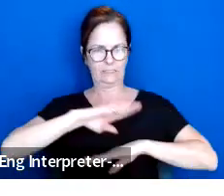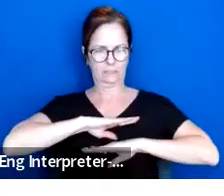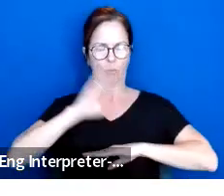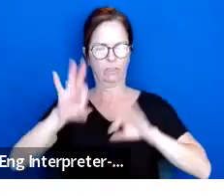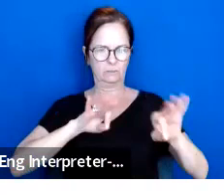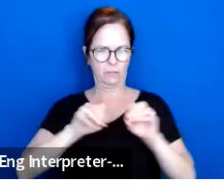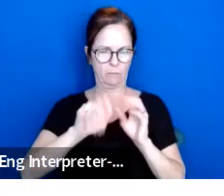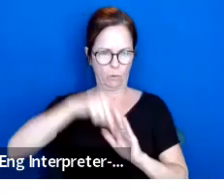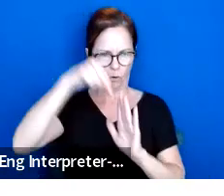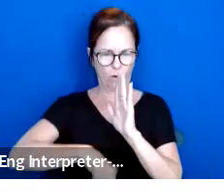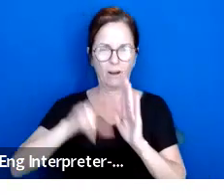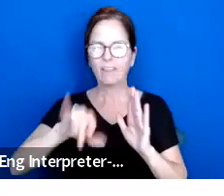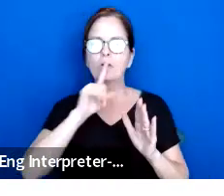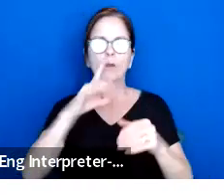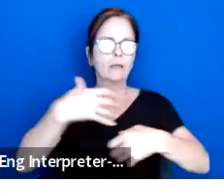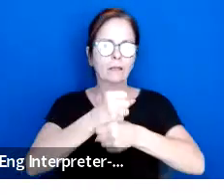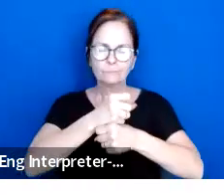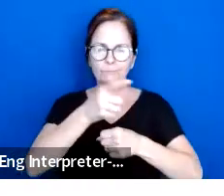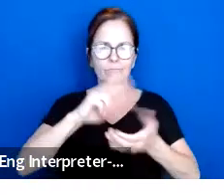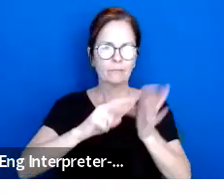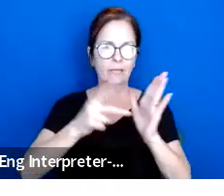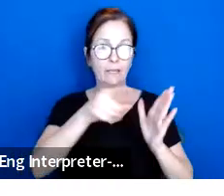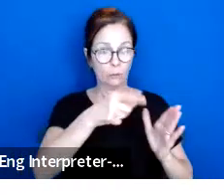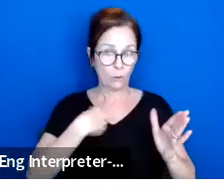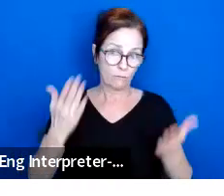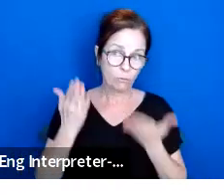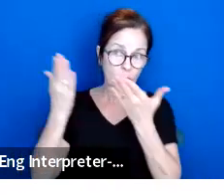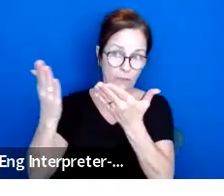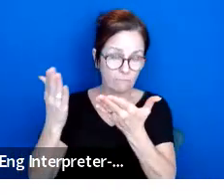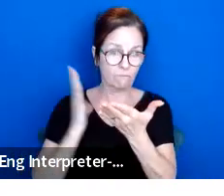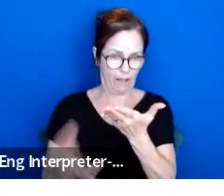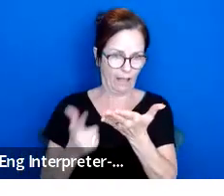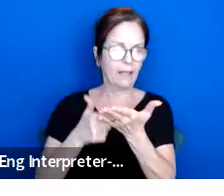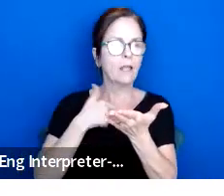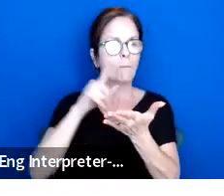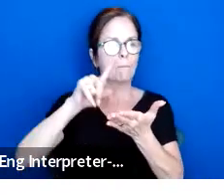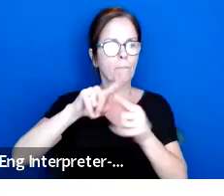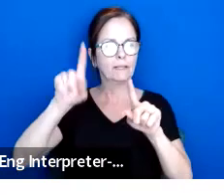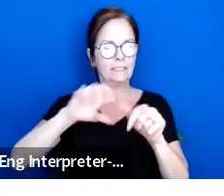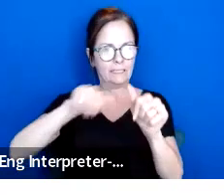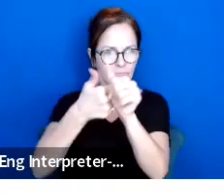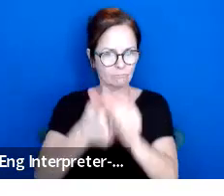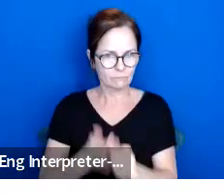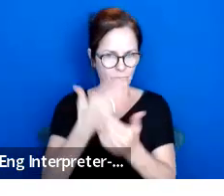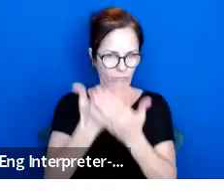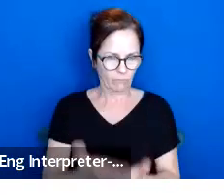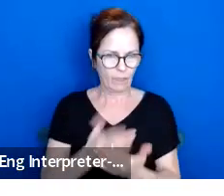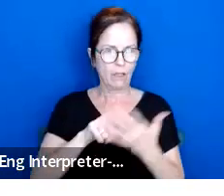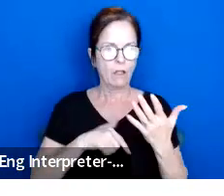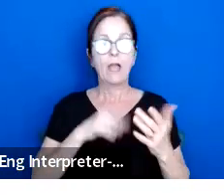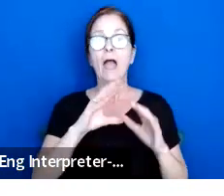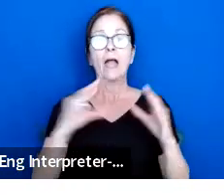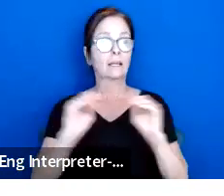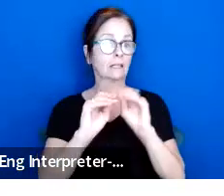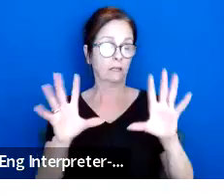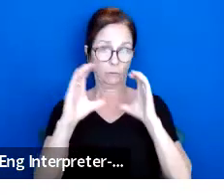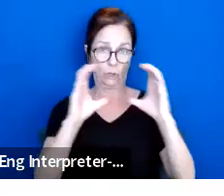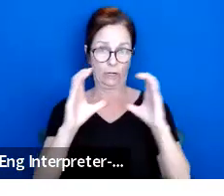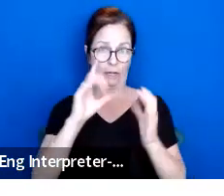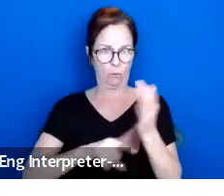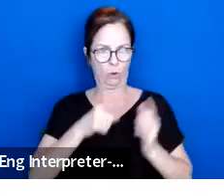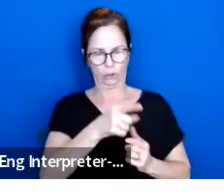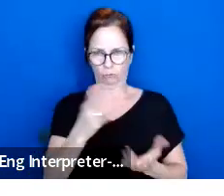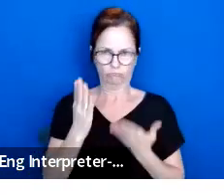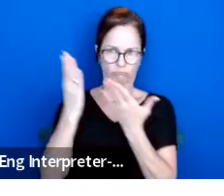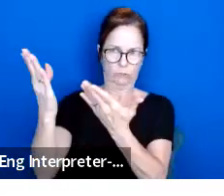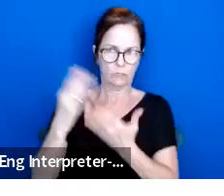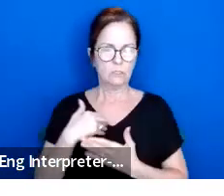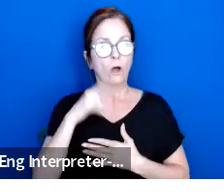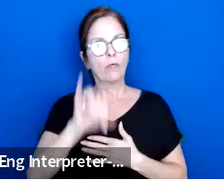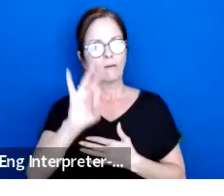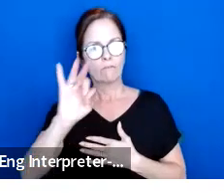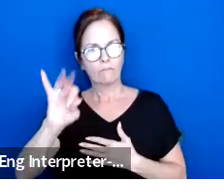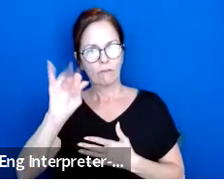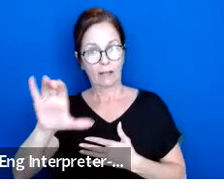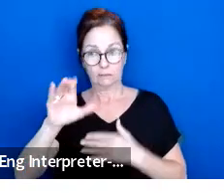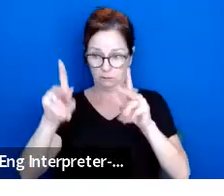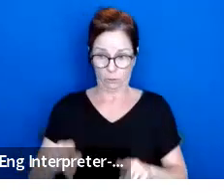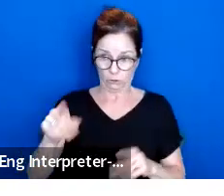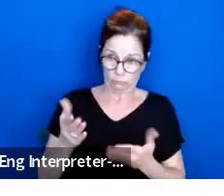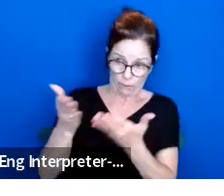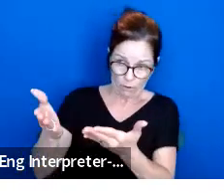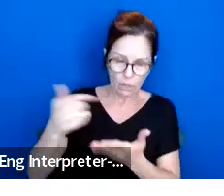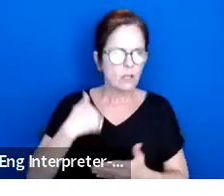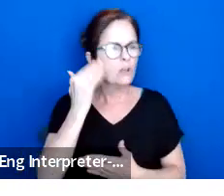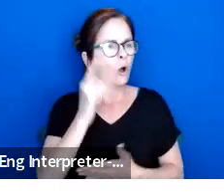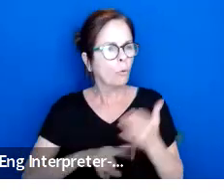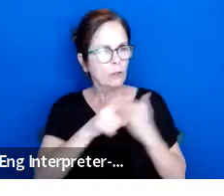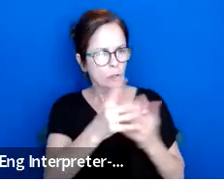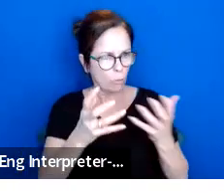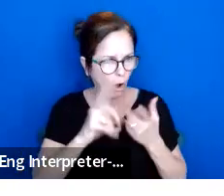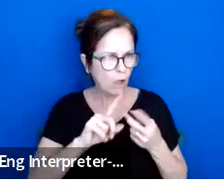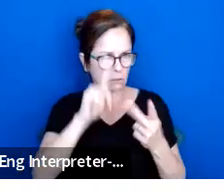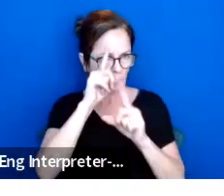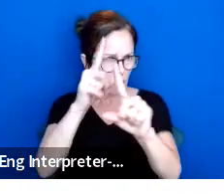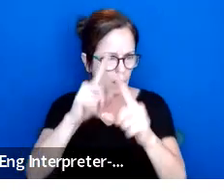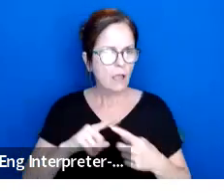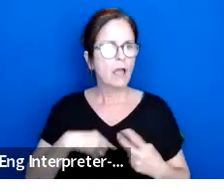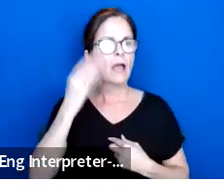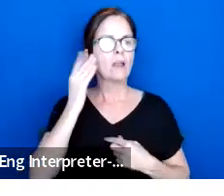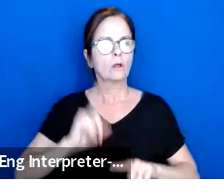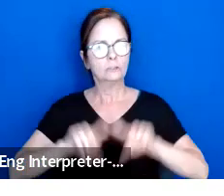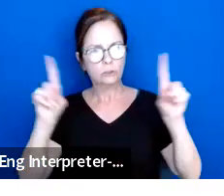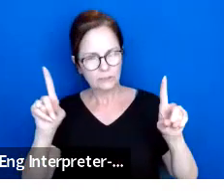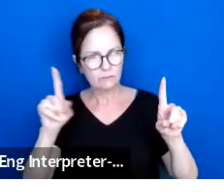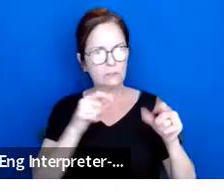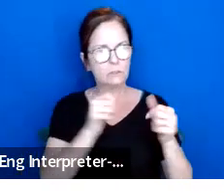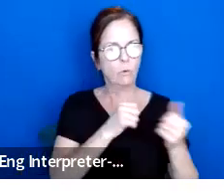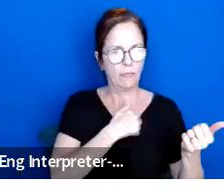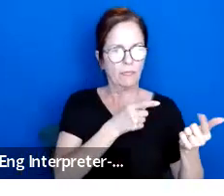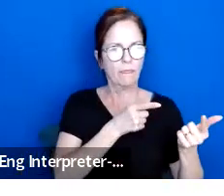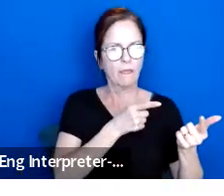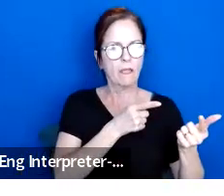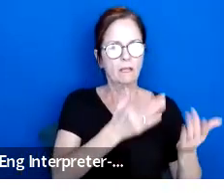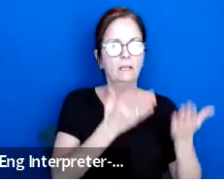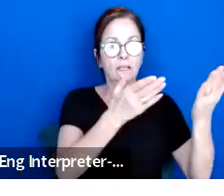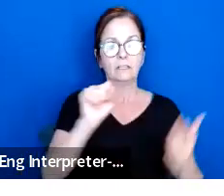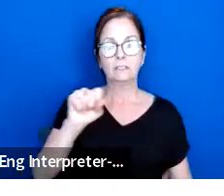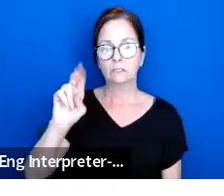And clearly communicating with that recommendation is so that faculty can understand what you are looking for and understanding the difference between that and a suggestion which we will also go into.